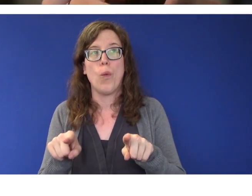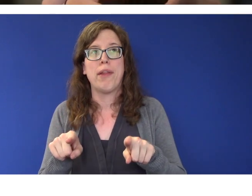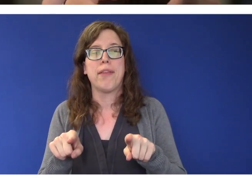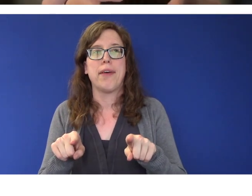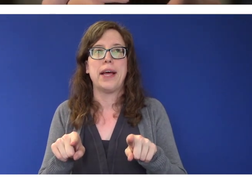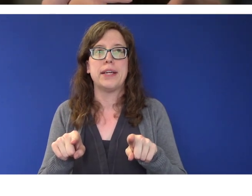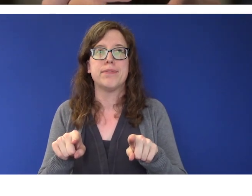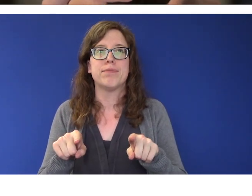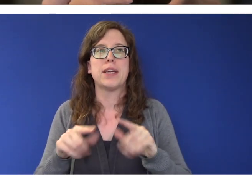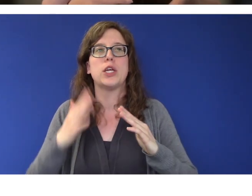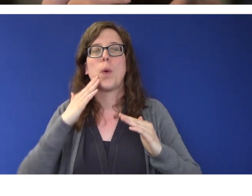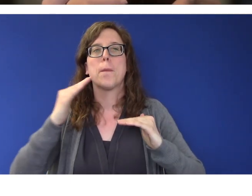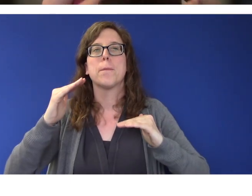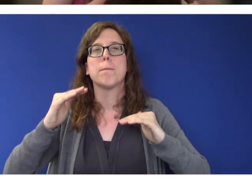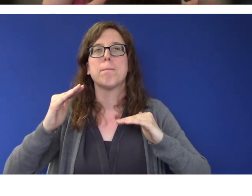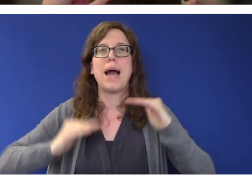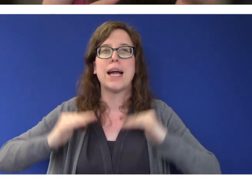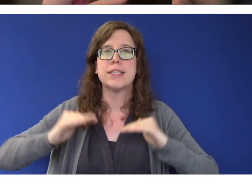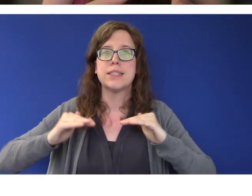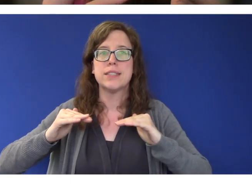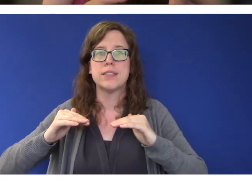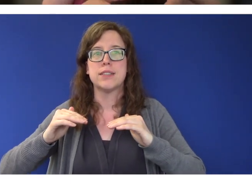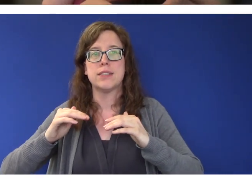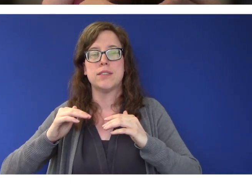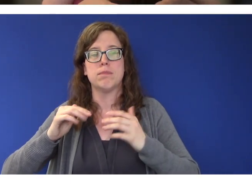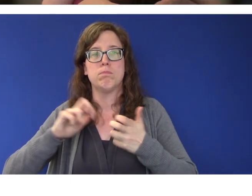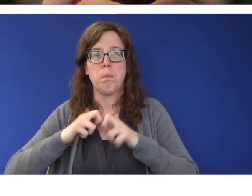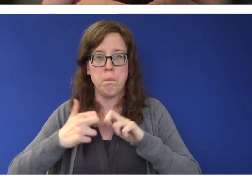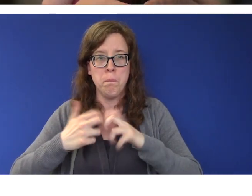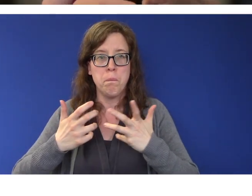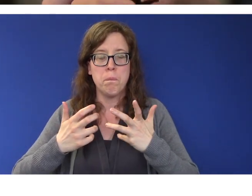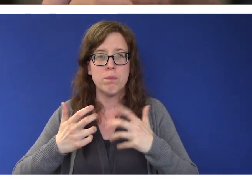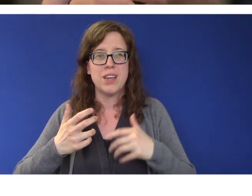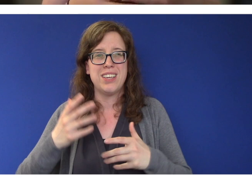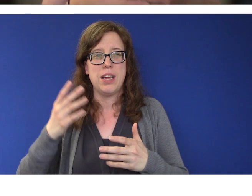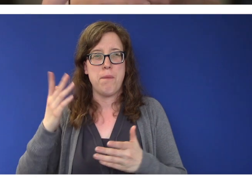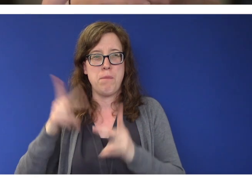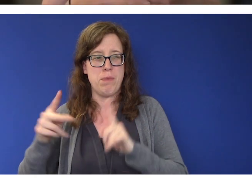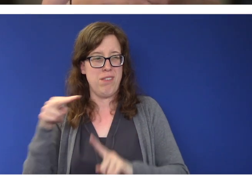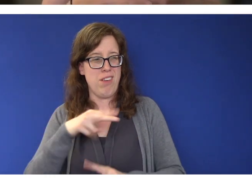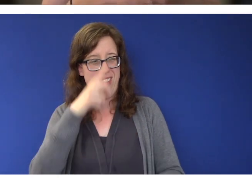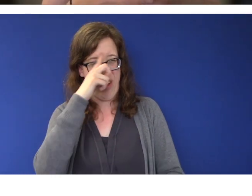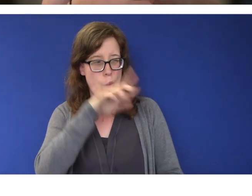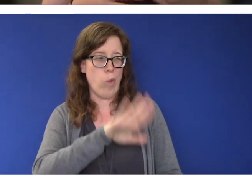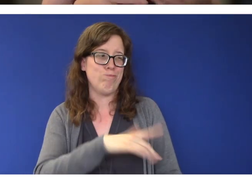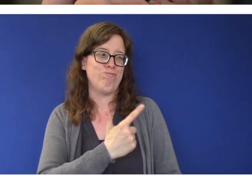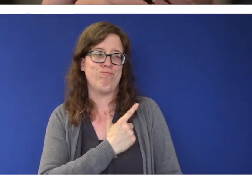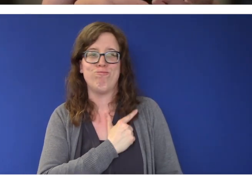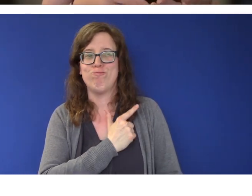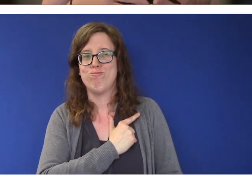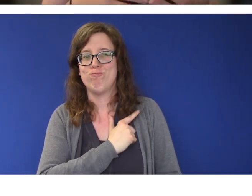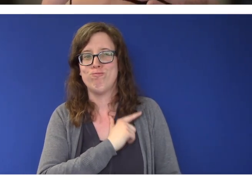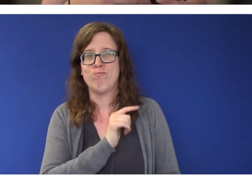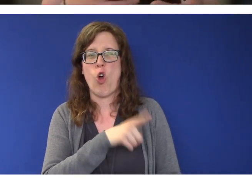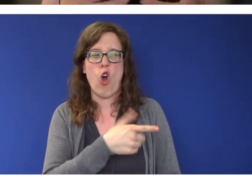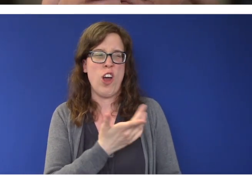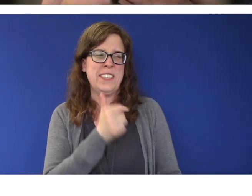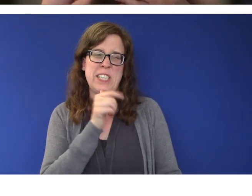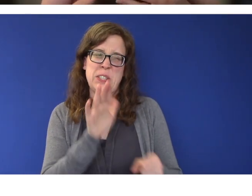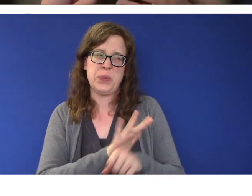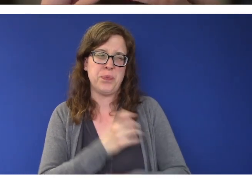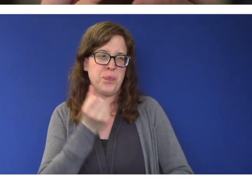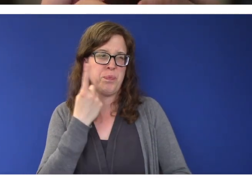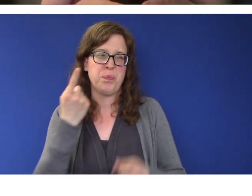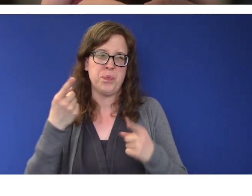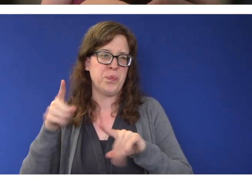with those balance issues. Sometimes they're seen as being lazy or not understanding, but